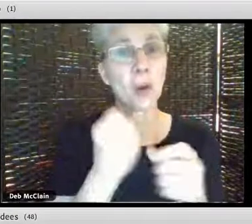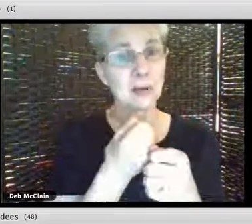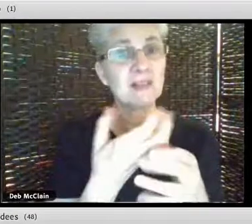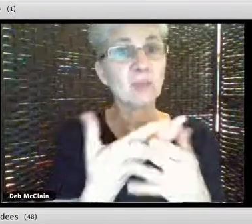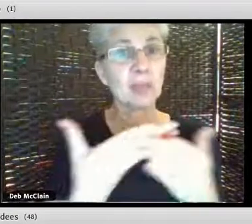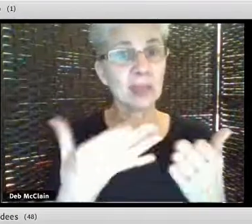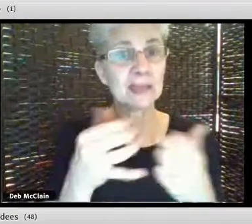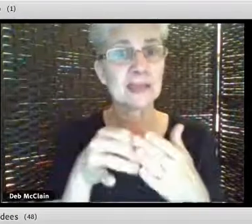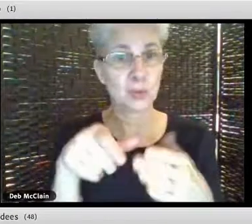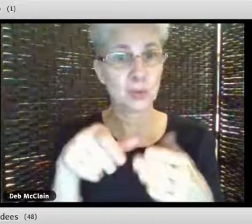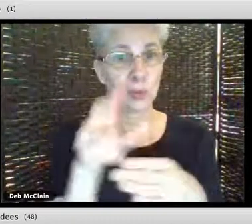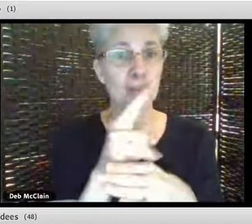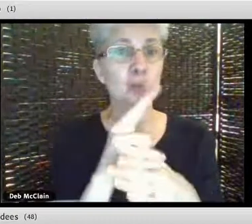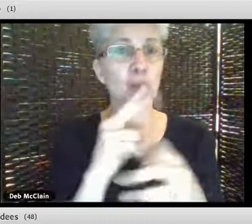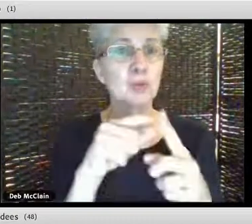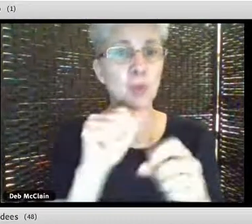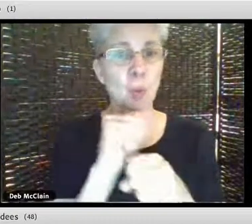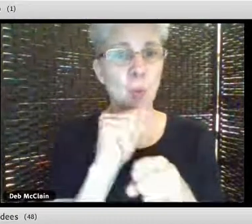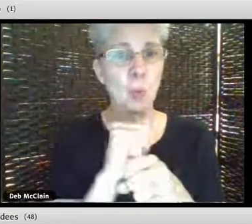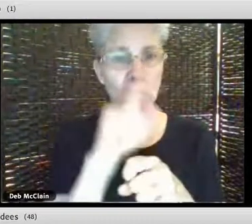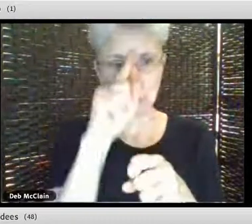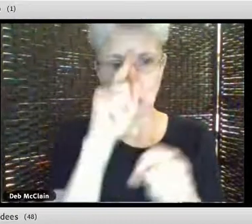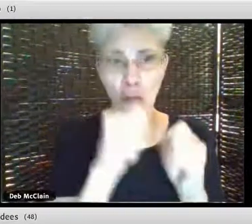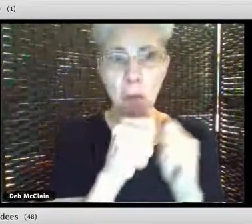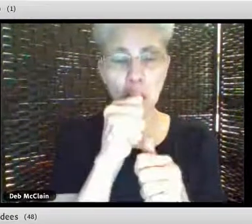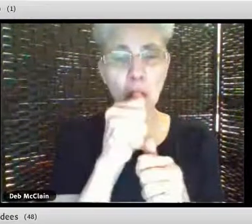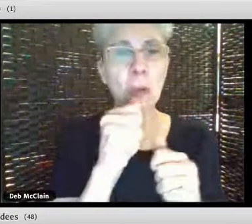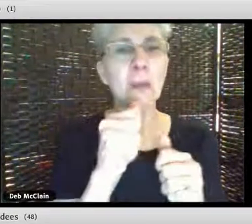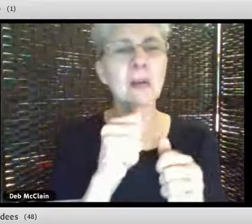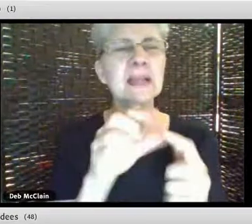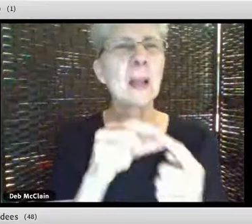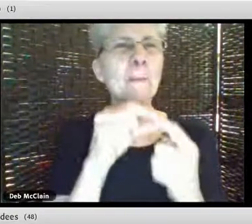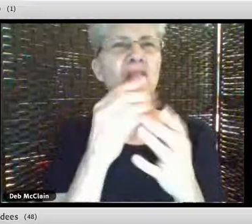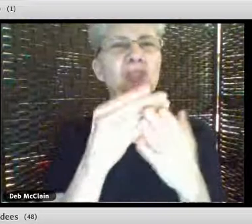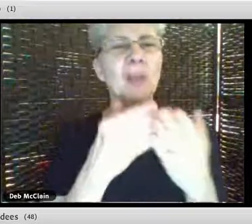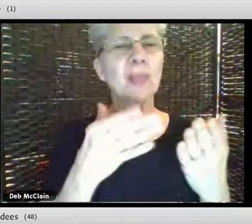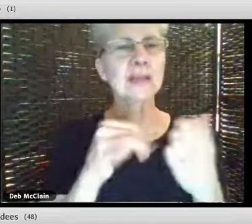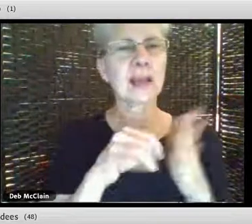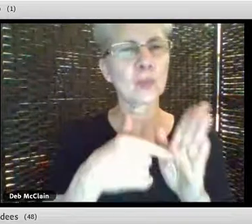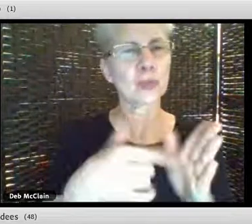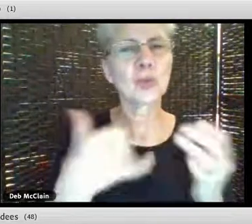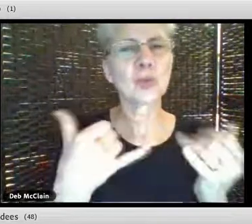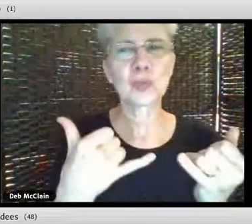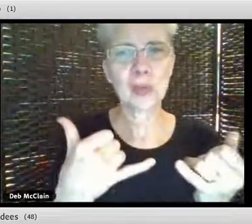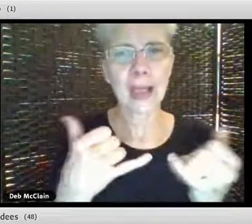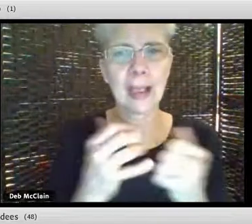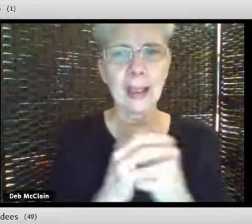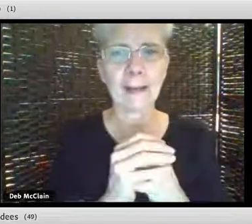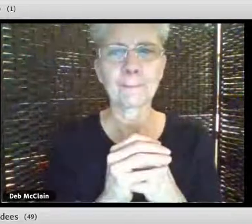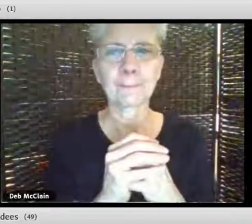you can use to work smarter, especially some of the ones I'm going to show you today, and they're just --